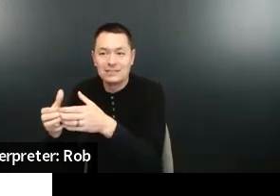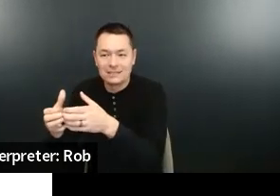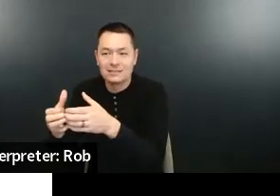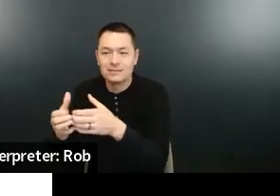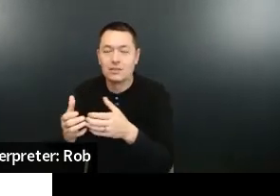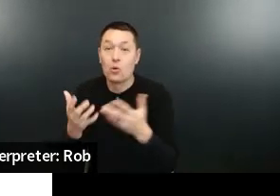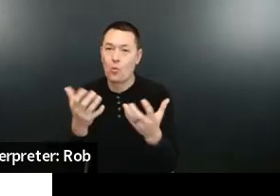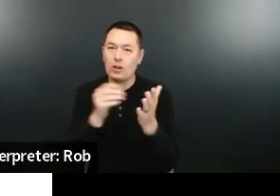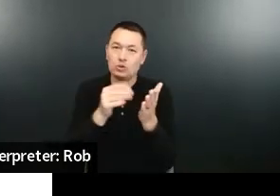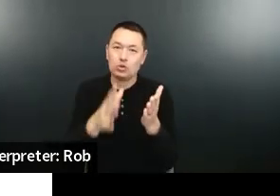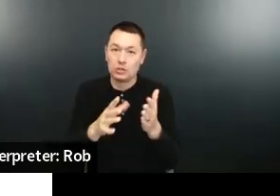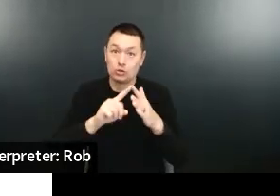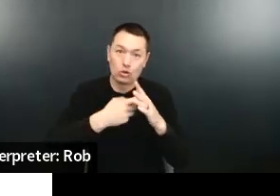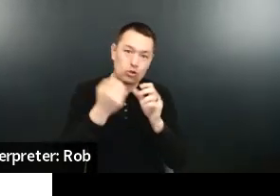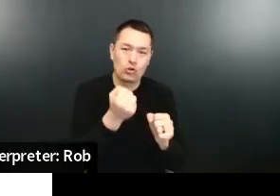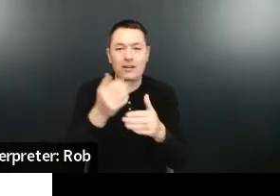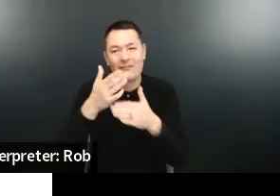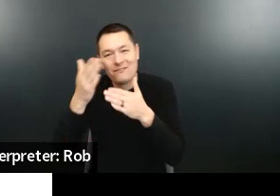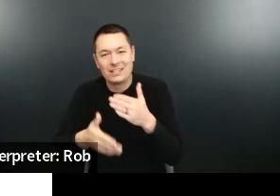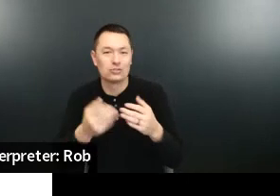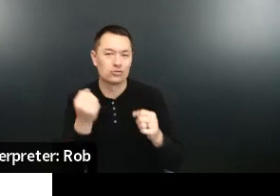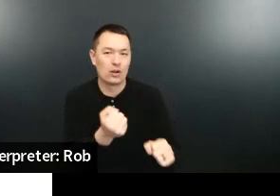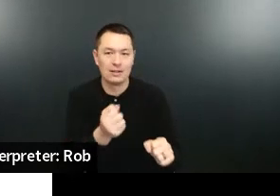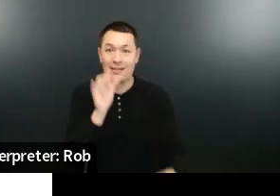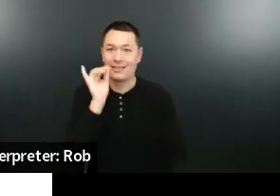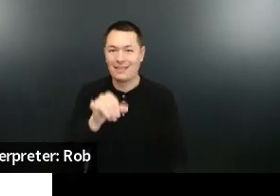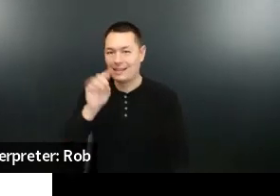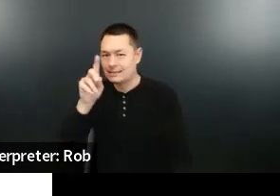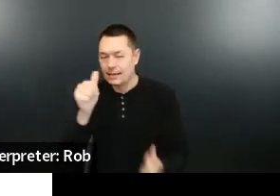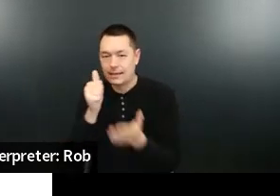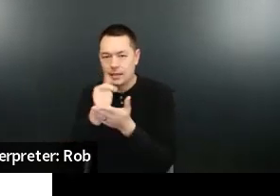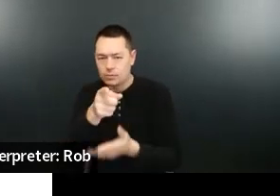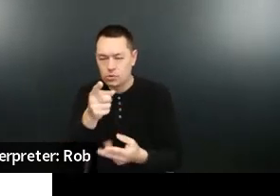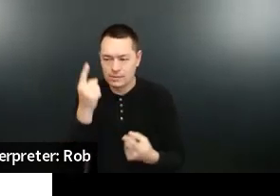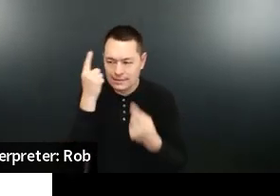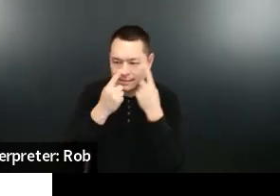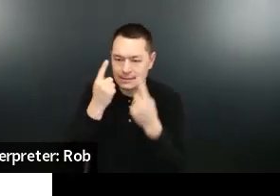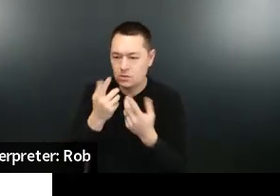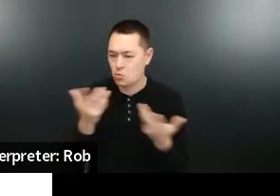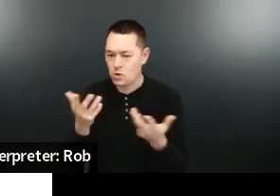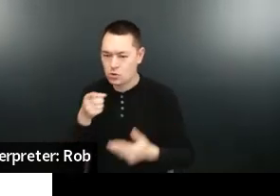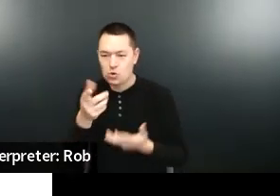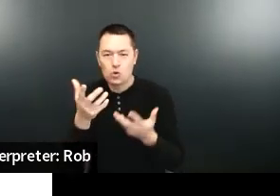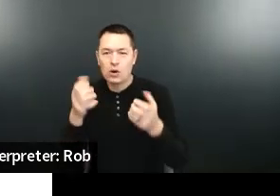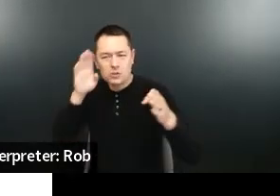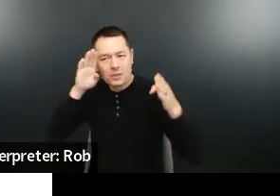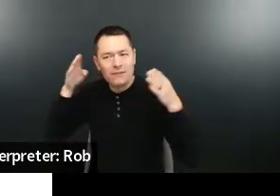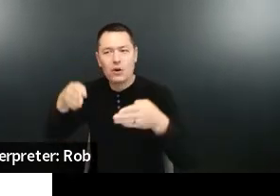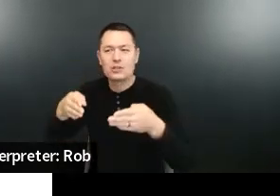And that's just kind of help you as you look at the data to frame. What is it that you want to be centered on and focus on when you're thinking